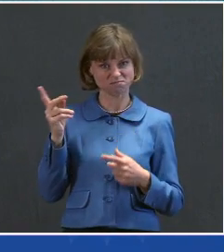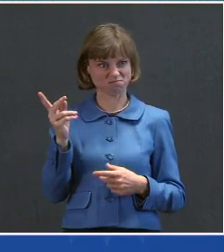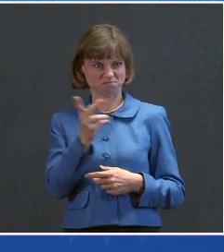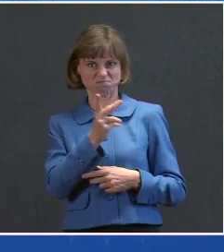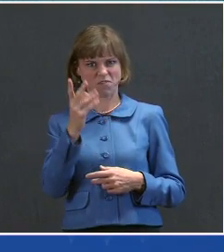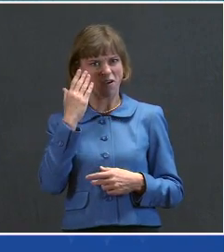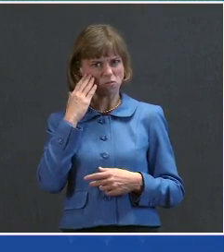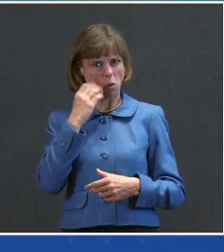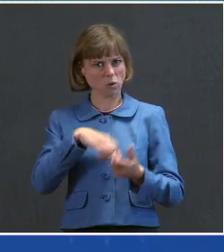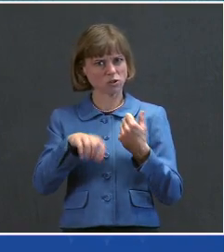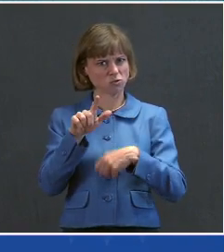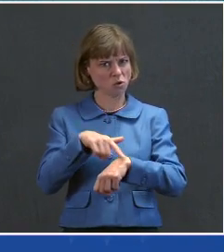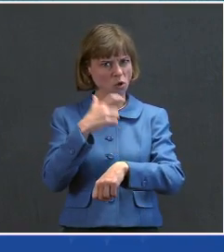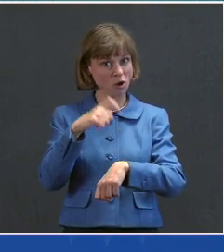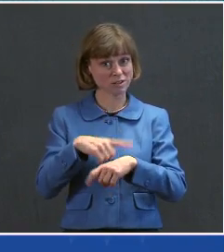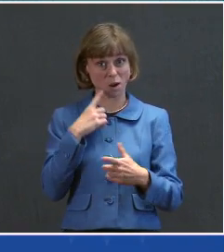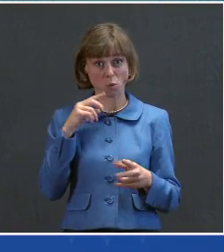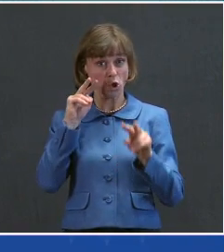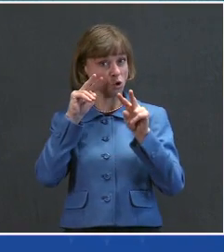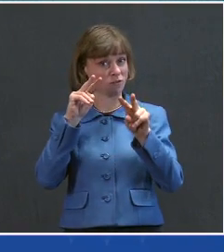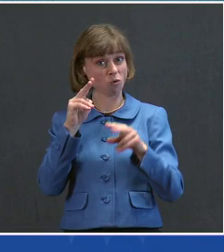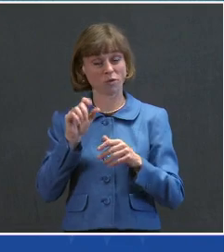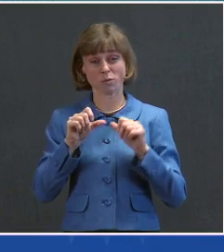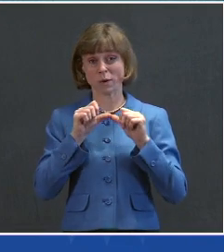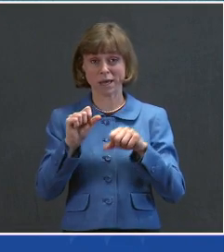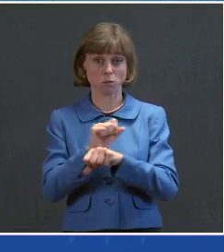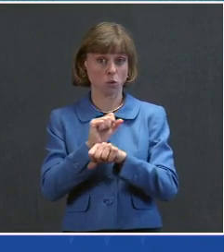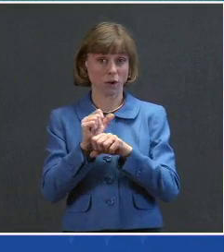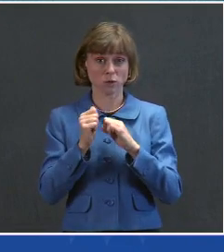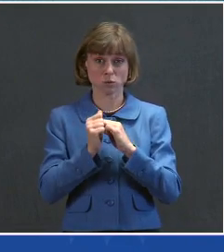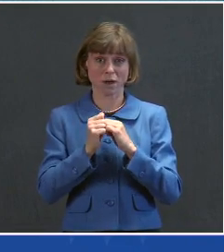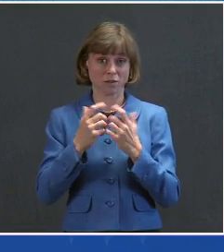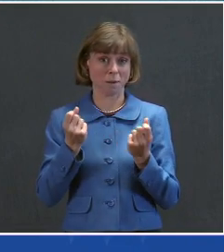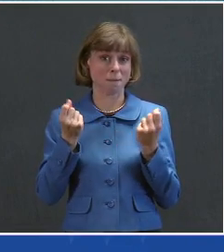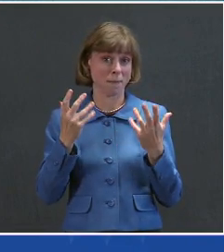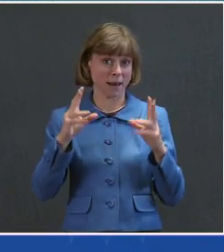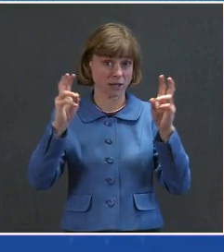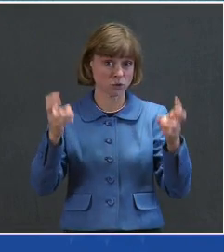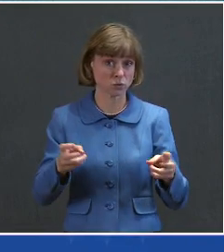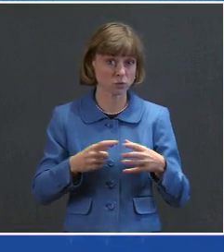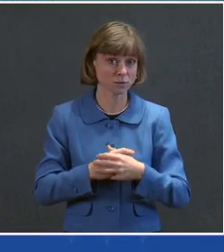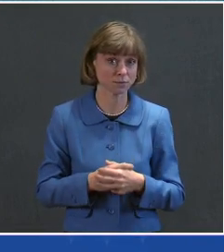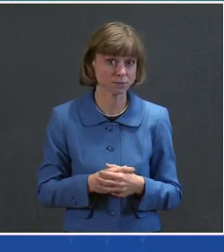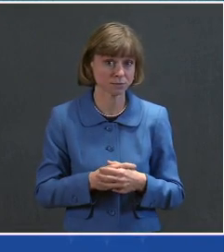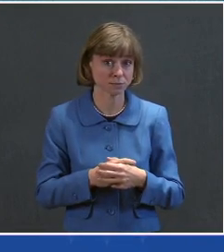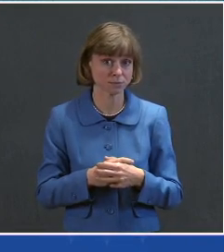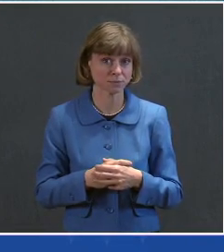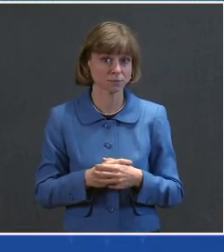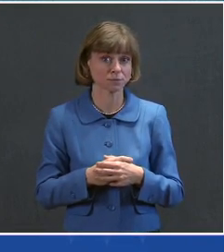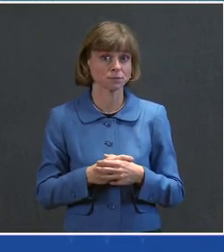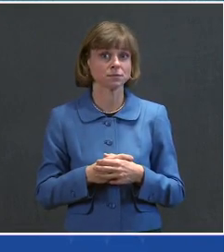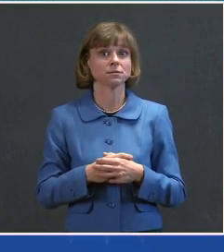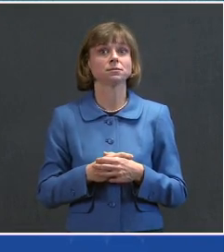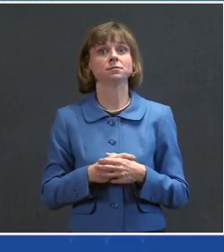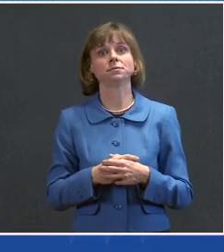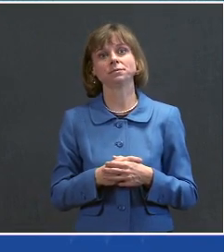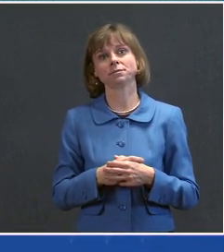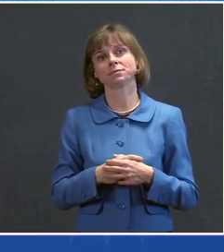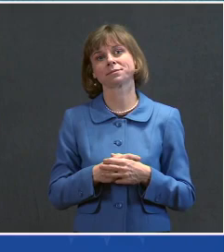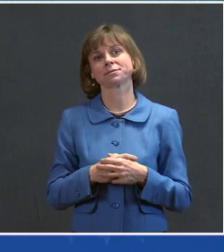and we look forward to continuing to work with him on a range of issues. Go ahead. The Press: Thank you. Ms. Psaki: Either would -- we're not going anywhere.